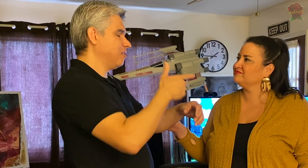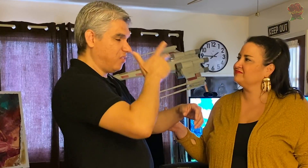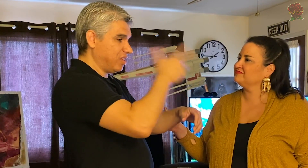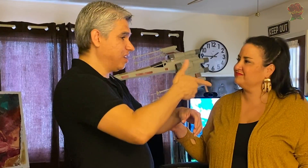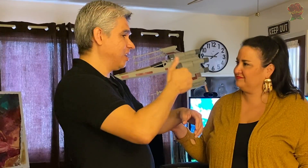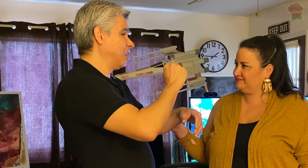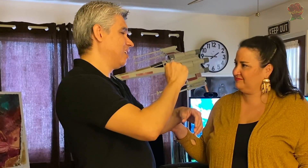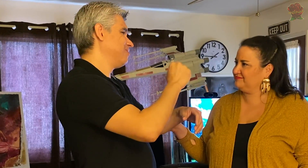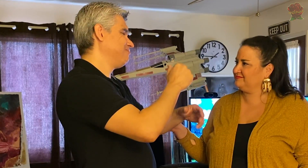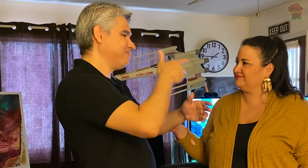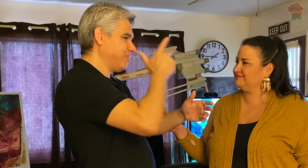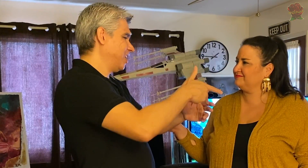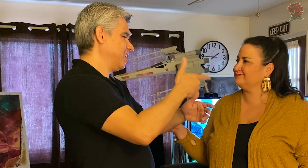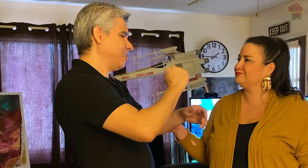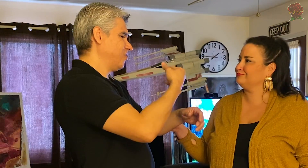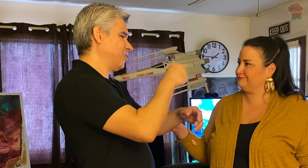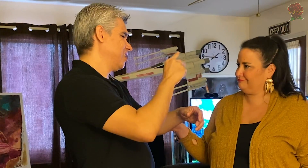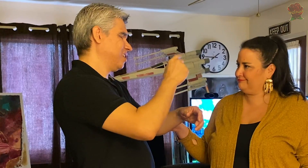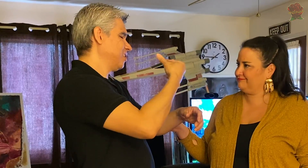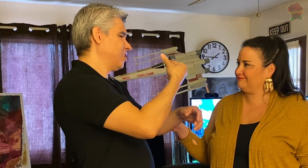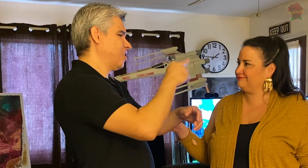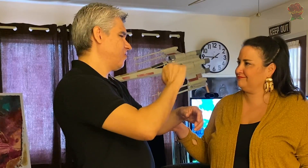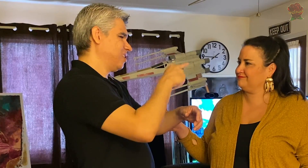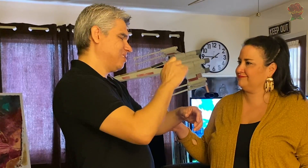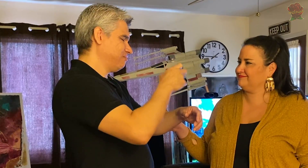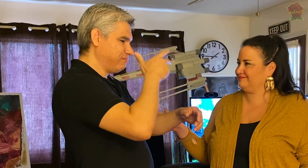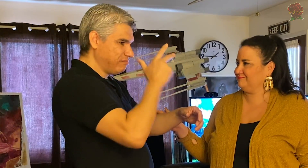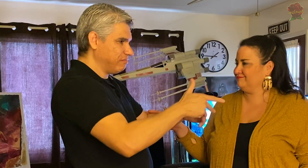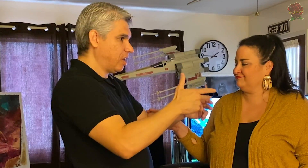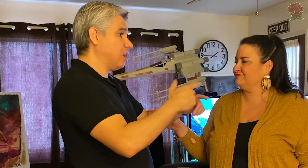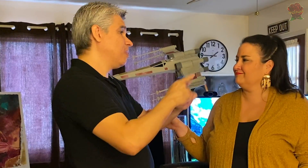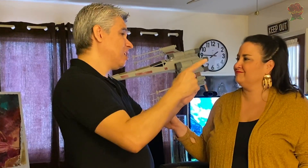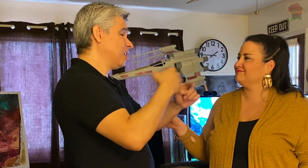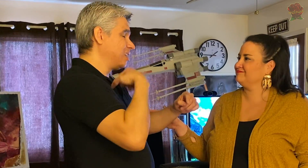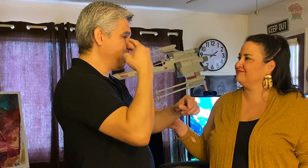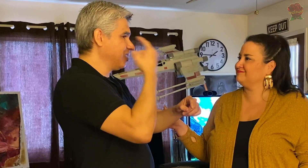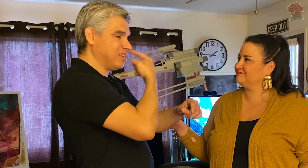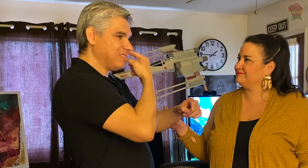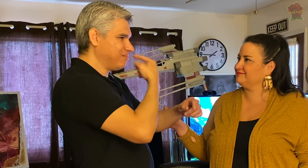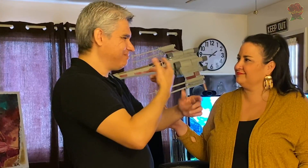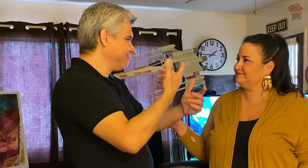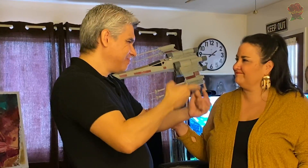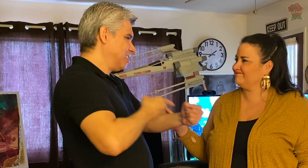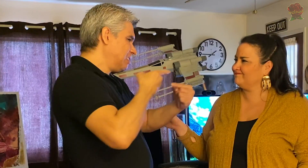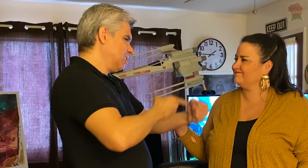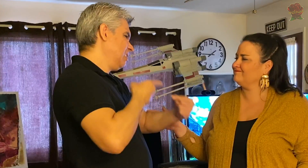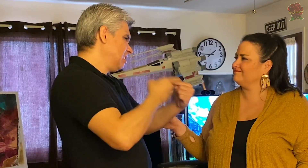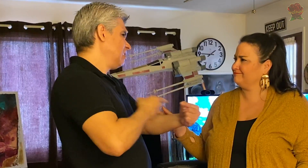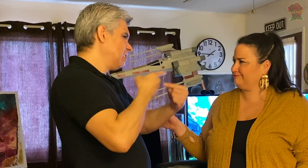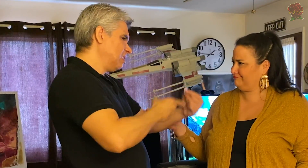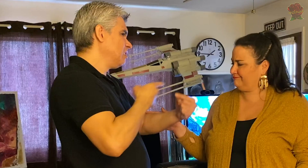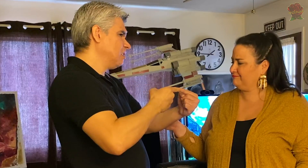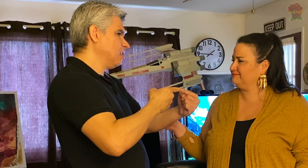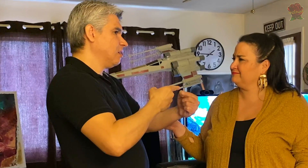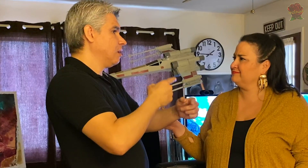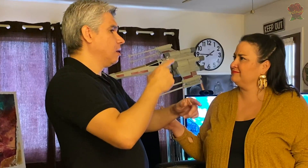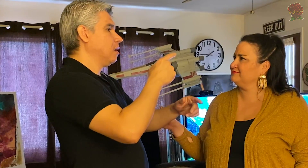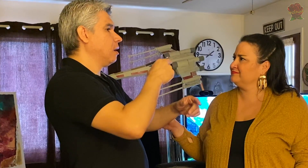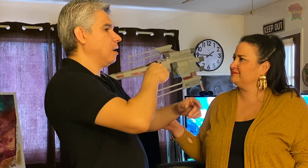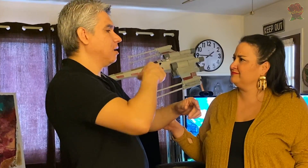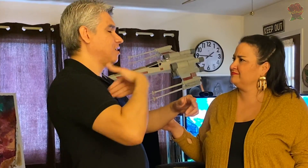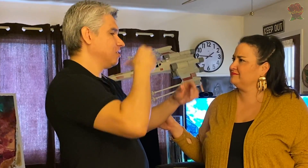I had lousy grades and struggled with my vision.